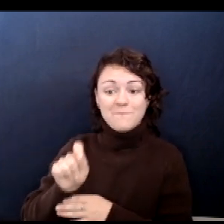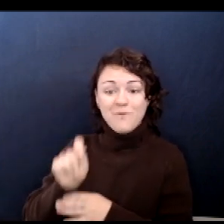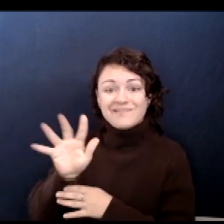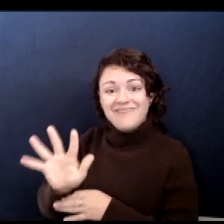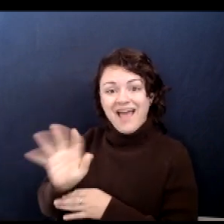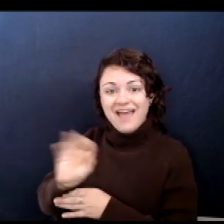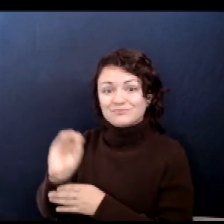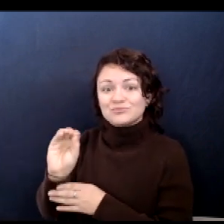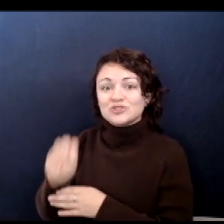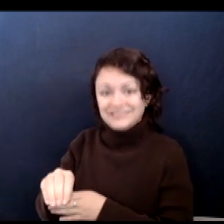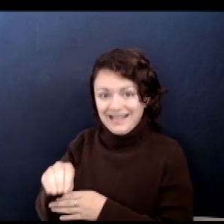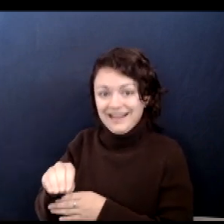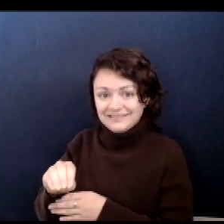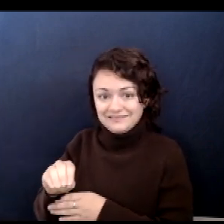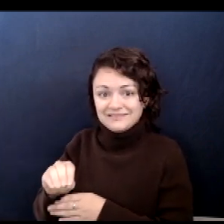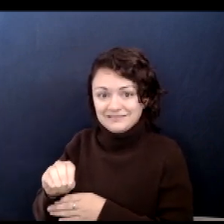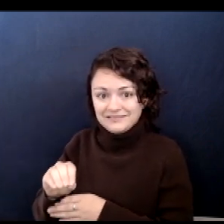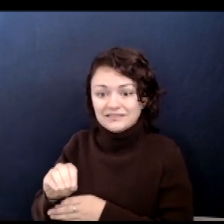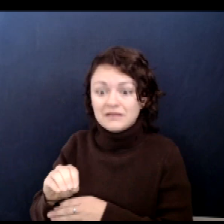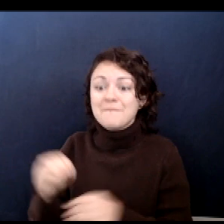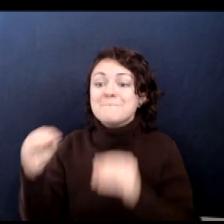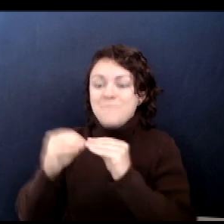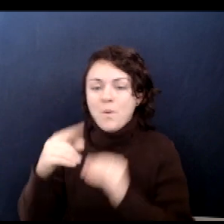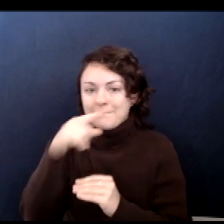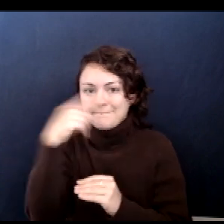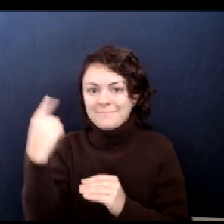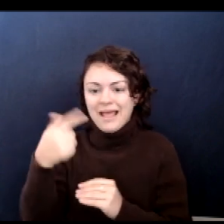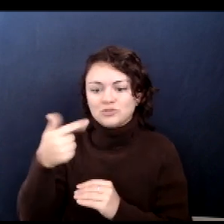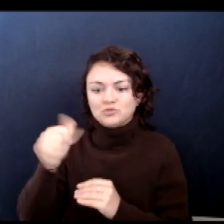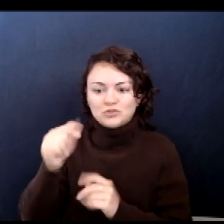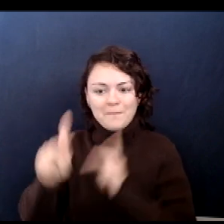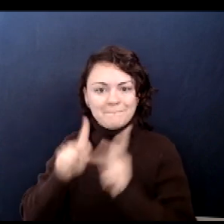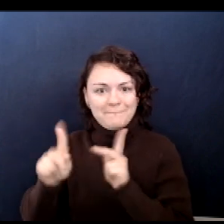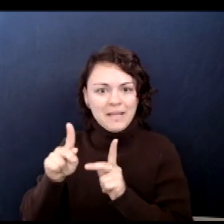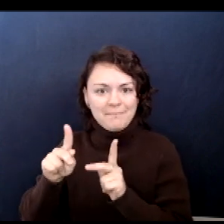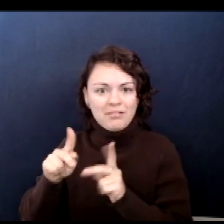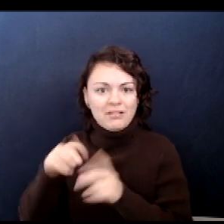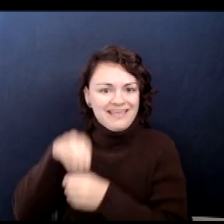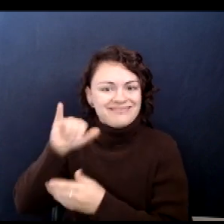44.5% more black Georgians in that age range on the wait list.